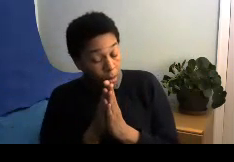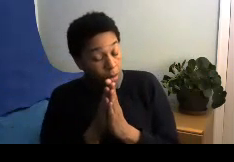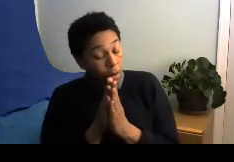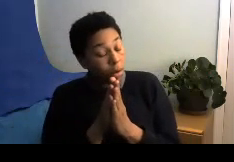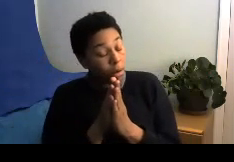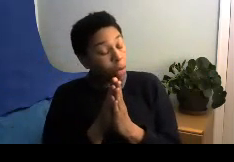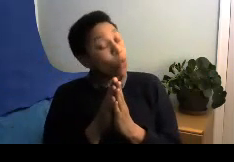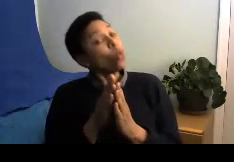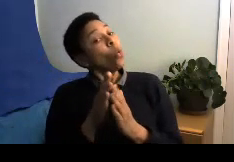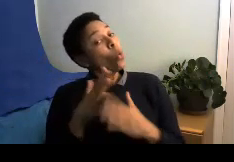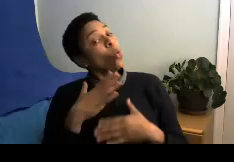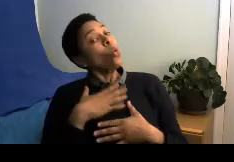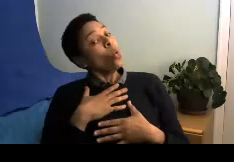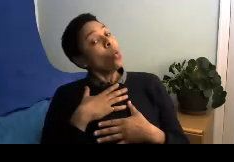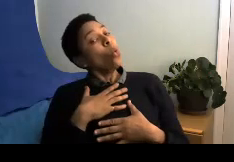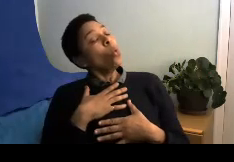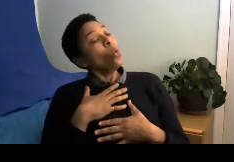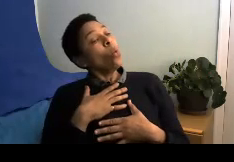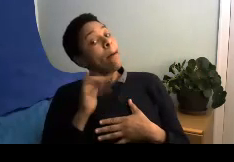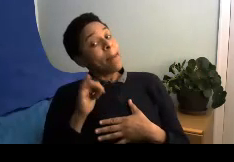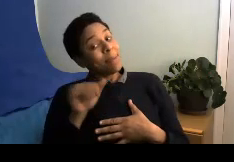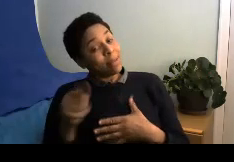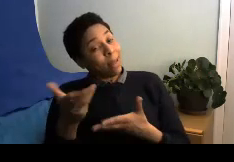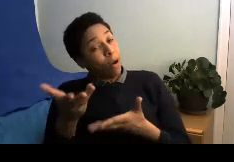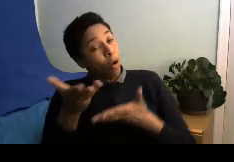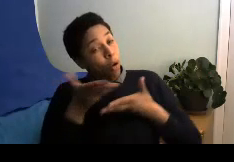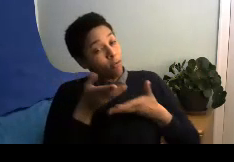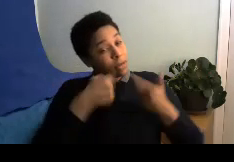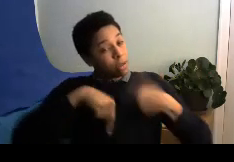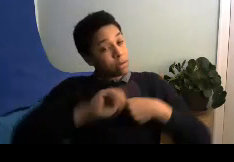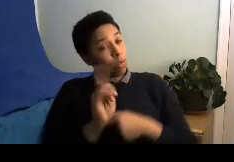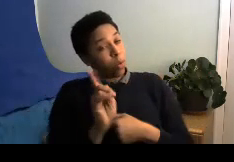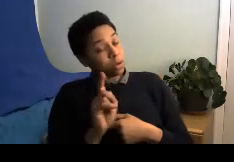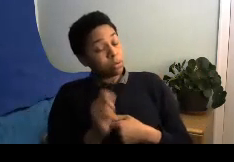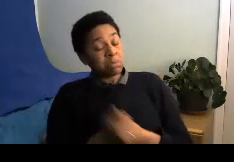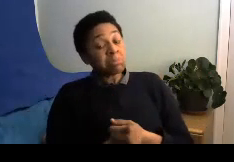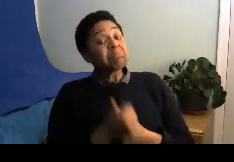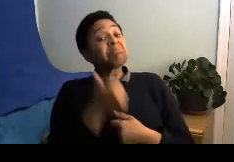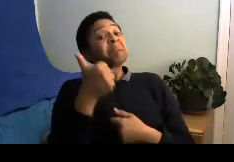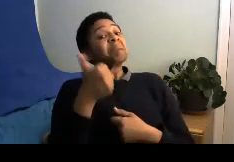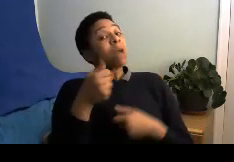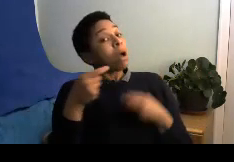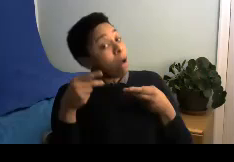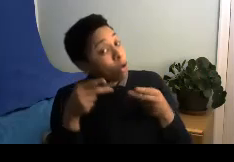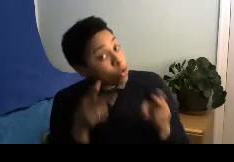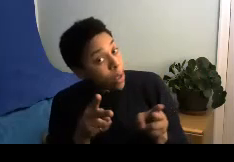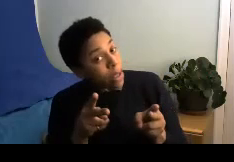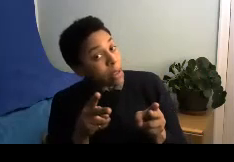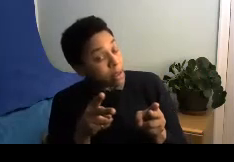that offers actually, maybe the best but one of there are many other ways, of course, but one of the best ways of actually